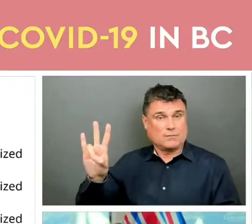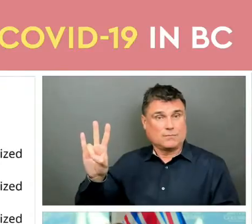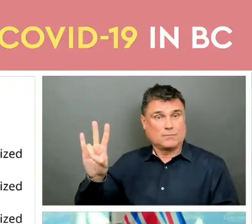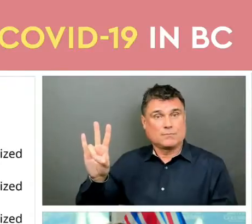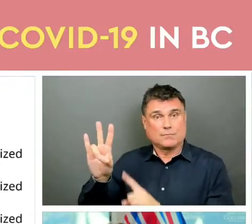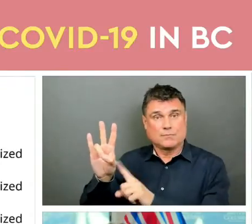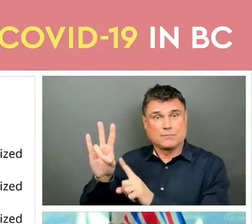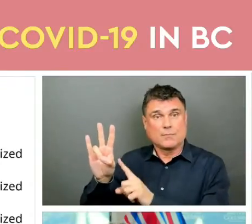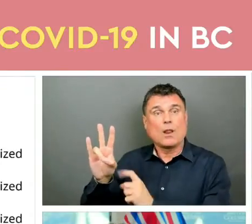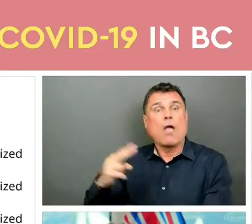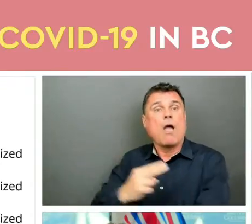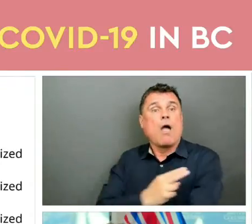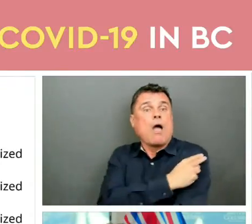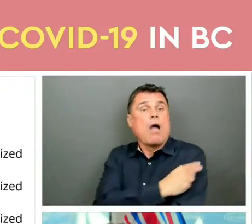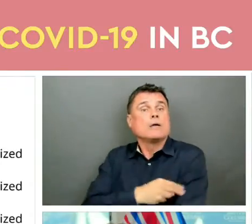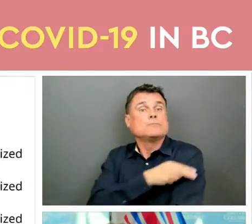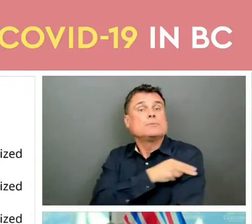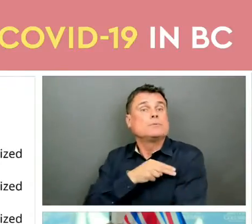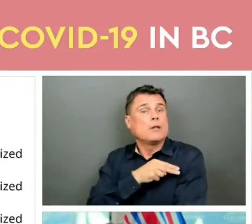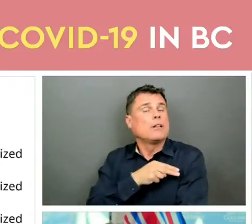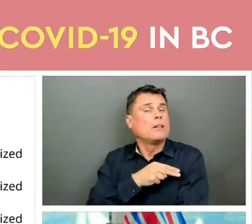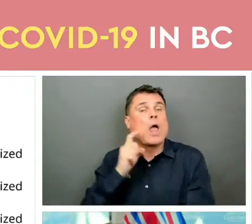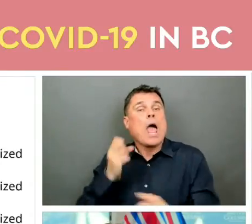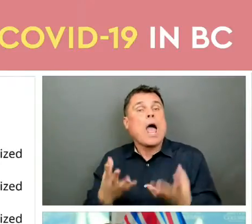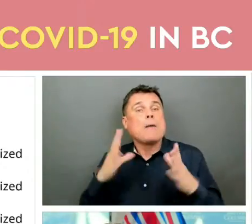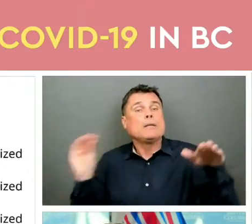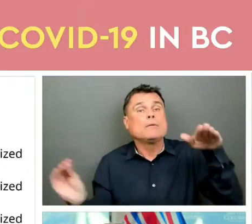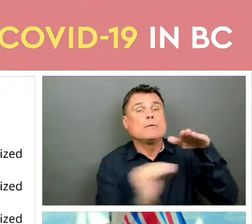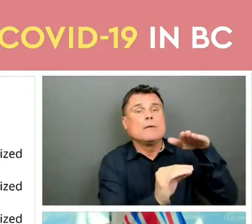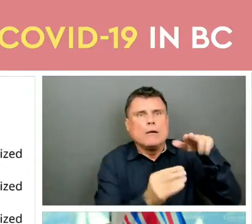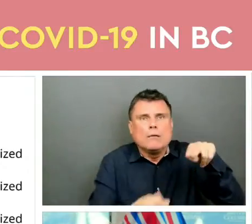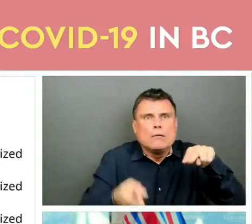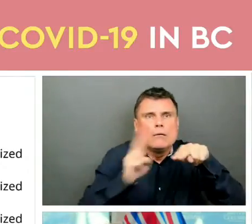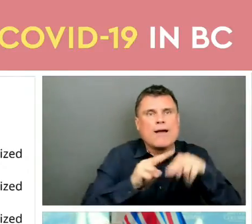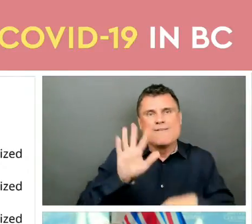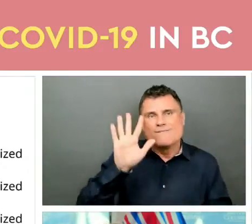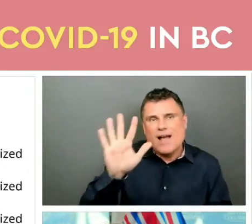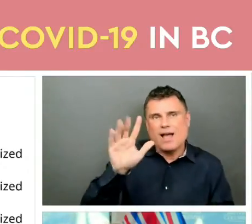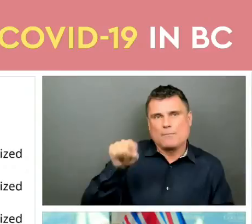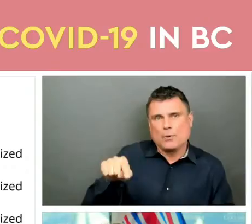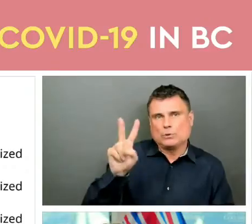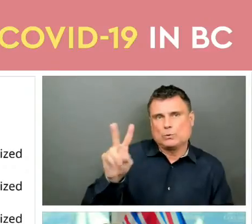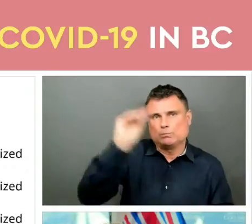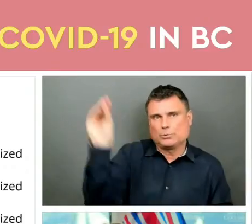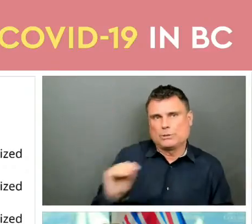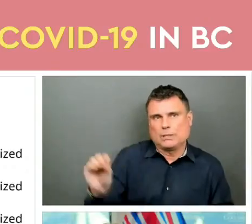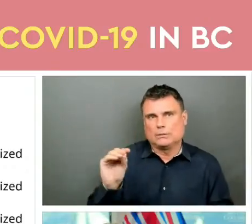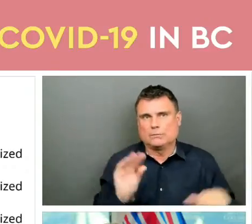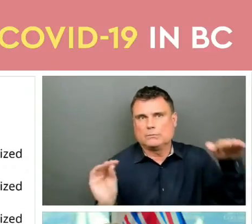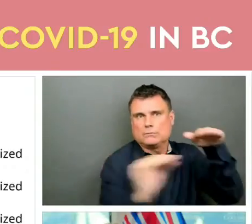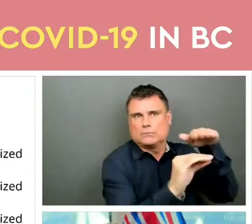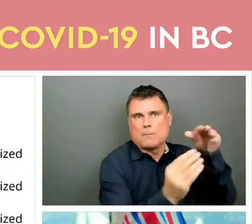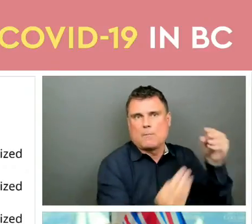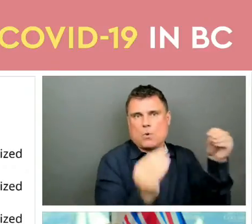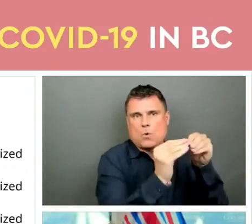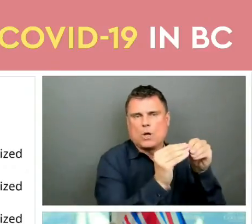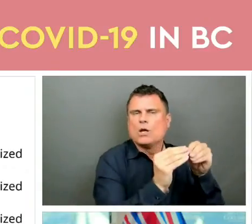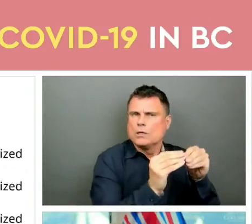elevated at 5.2 percent. That is something we will need to continue to watch, that is about 120